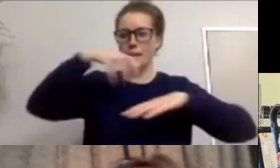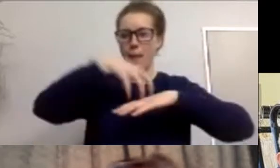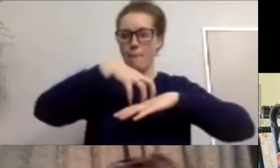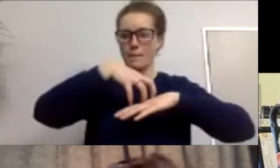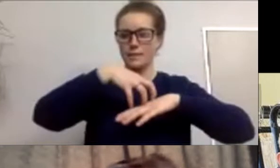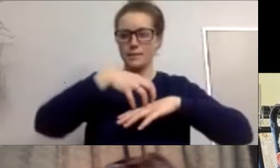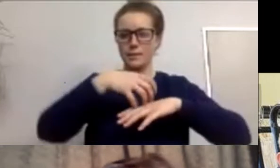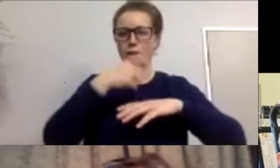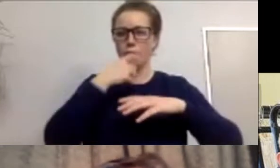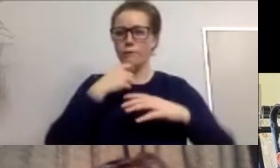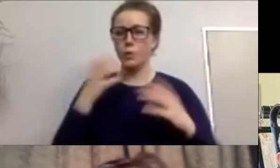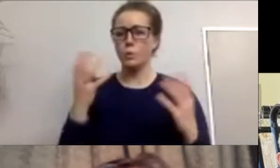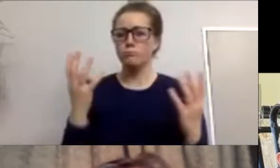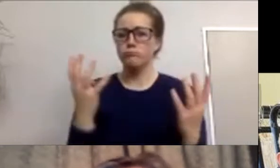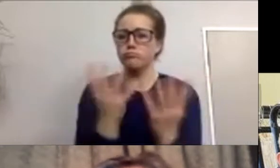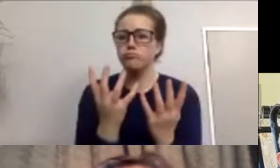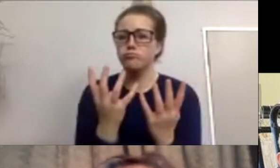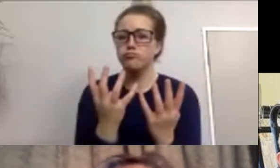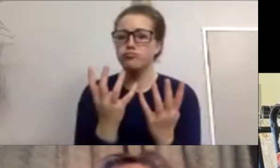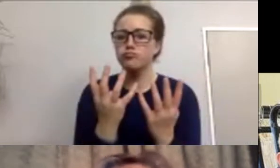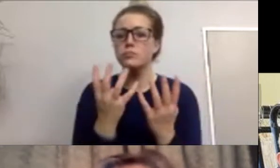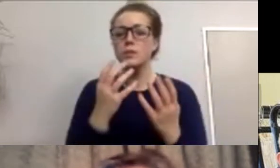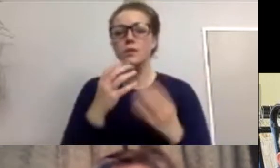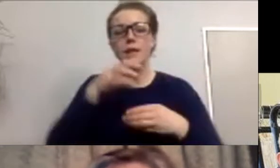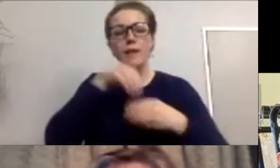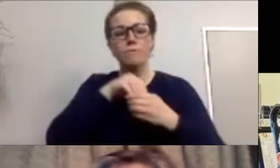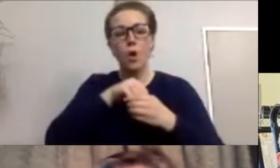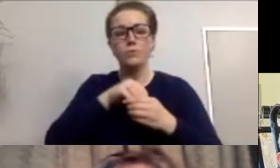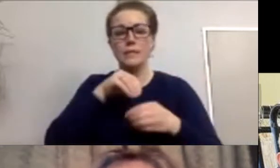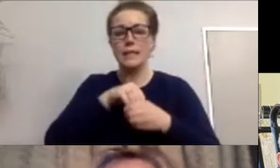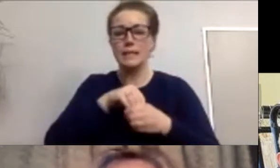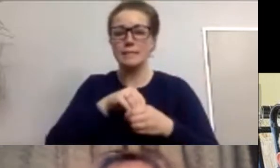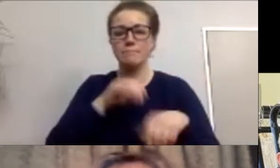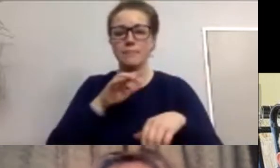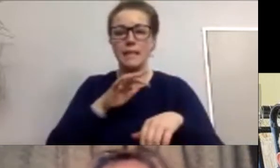of the first people who took part in our touch tour / sign language touch